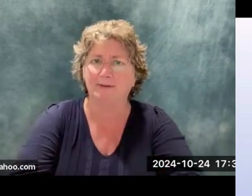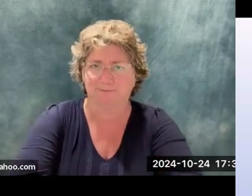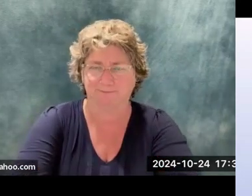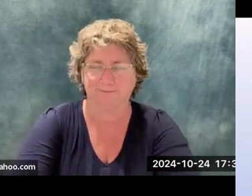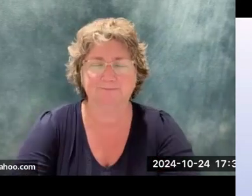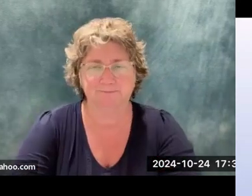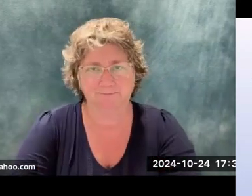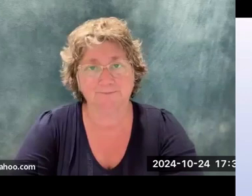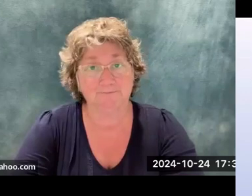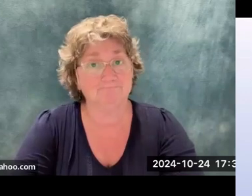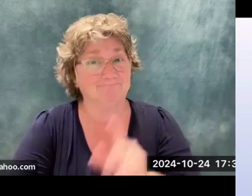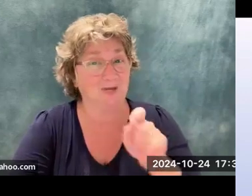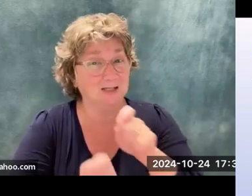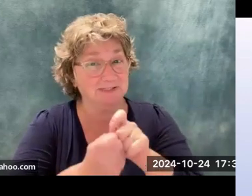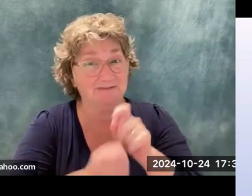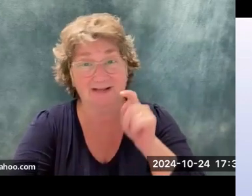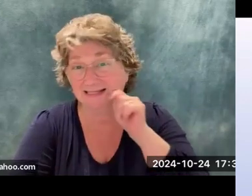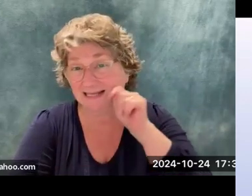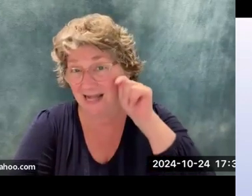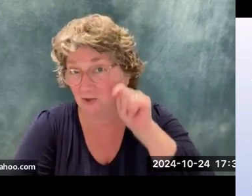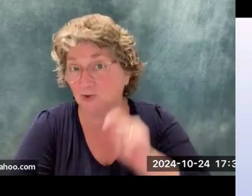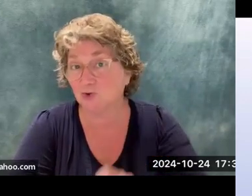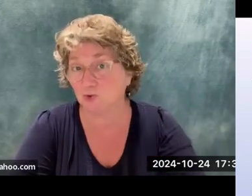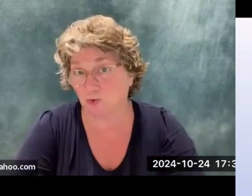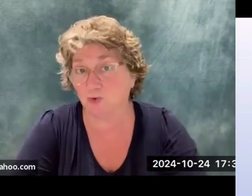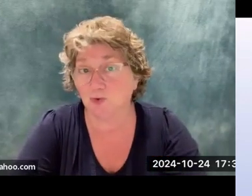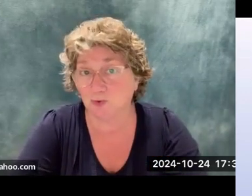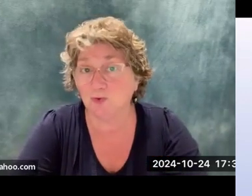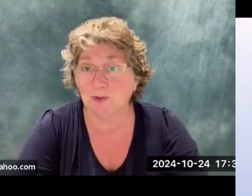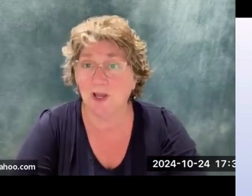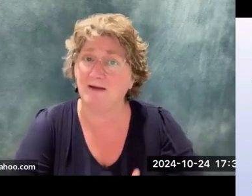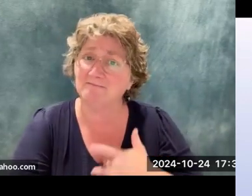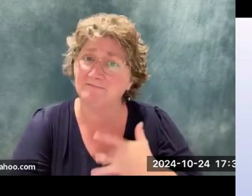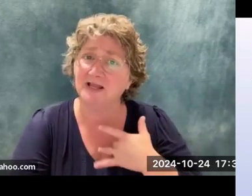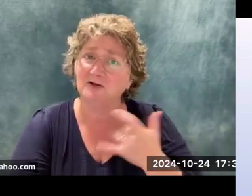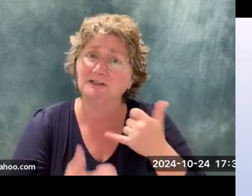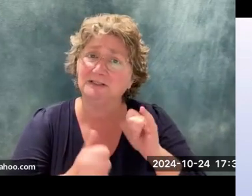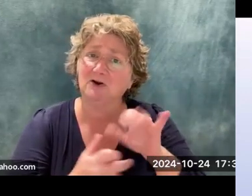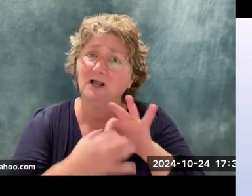particularly adolescents, feel like they're staying socially connected to their peers,